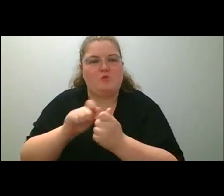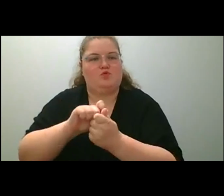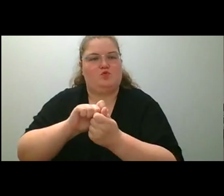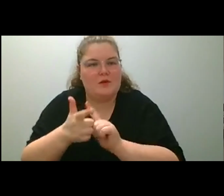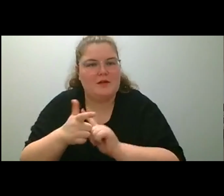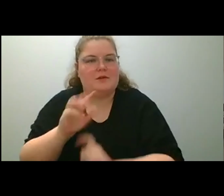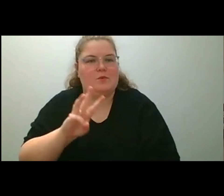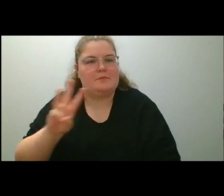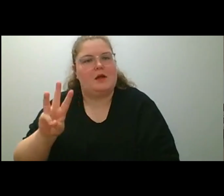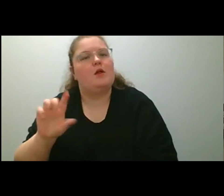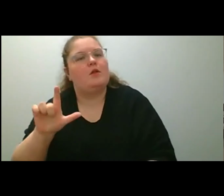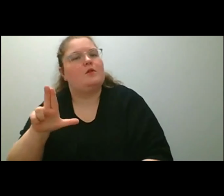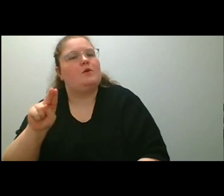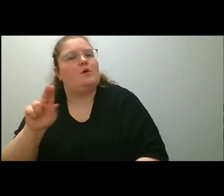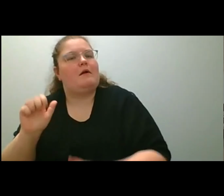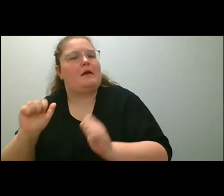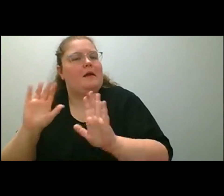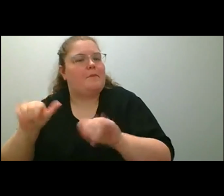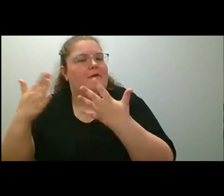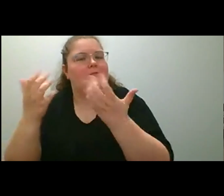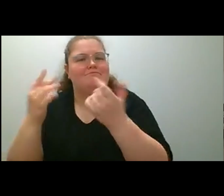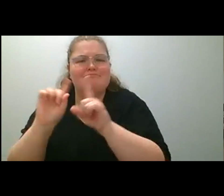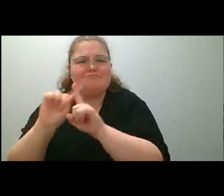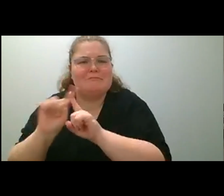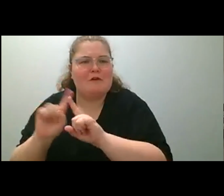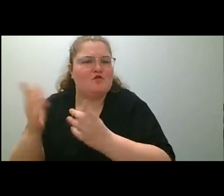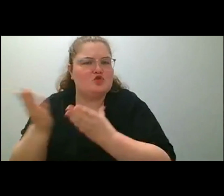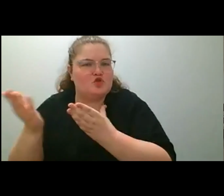LUNA provides a full range of services. So we can do it all soup to nuts